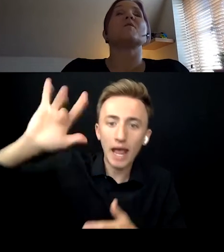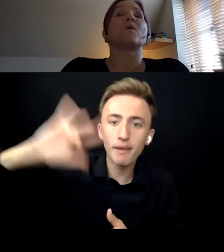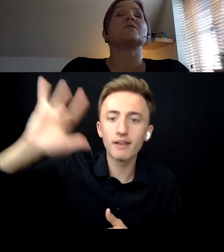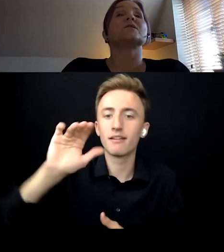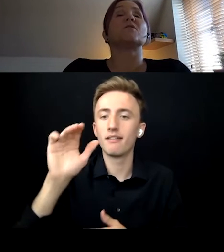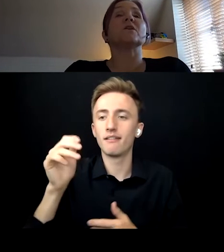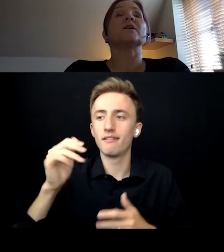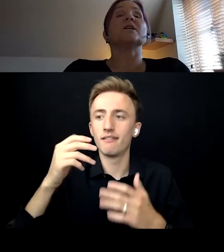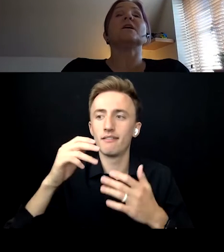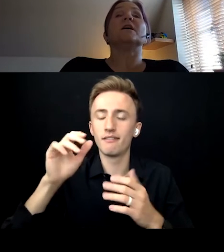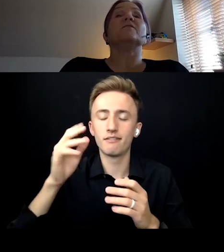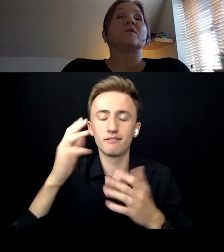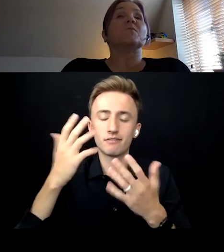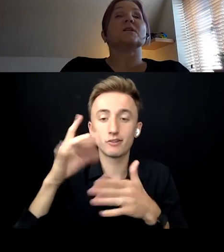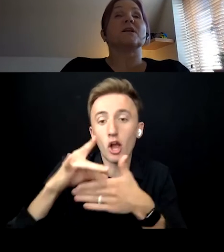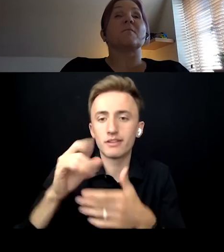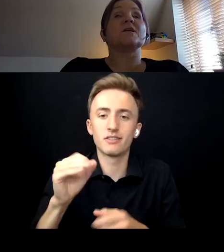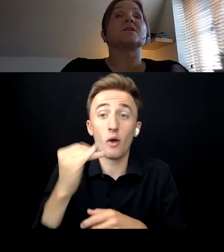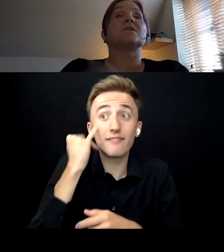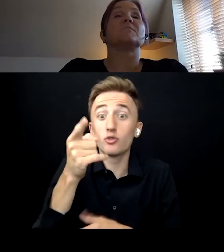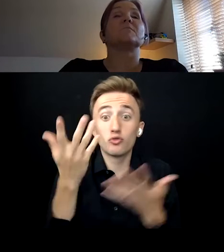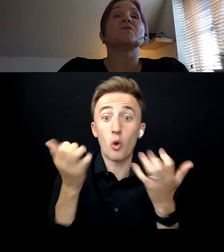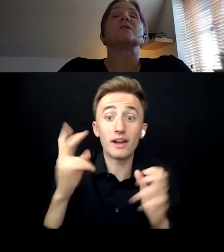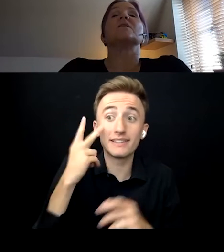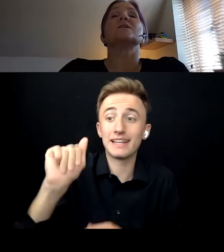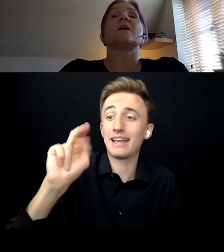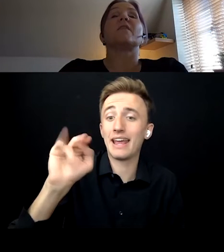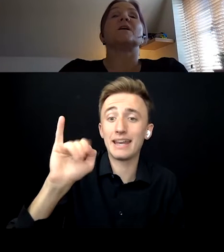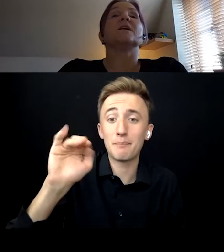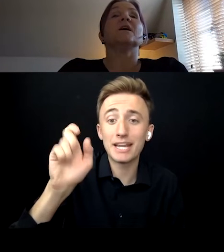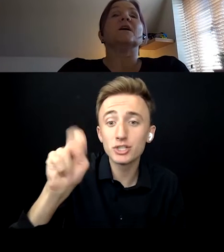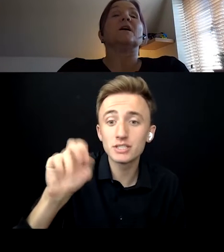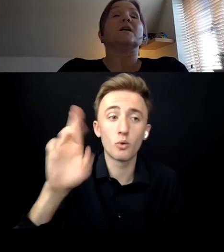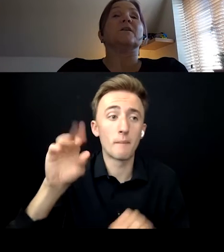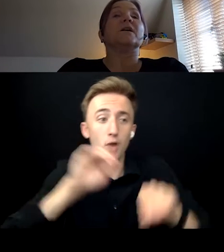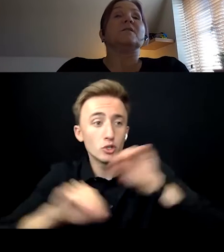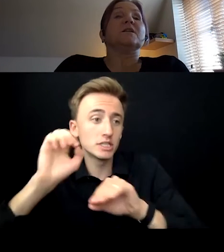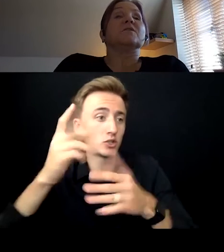the browser honors it and if you don't want to see animations and things like that, it deals